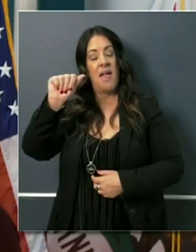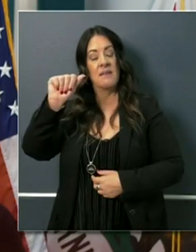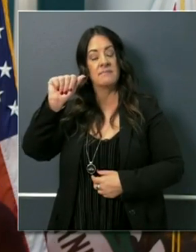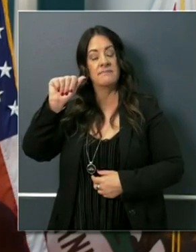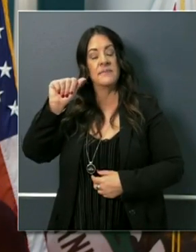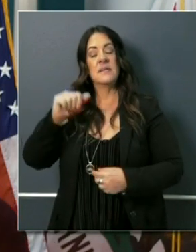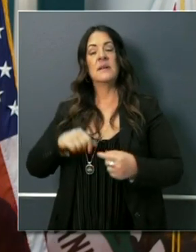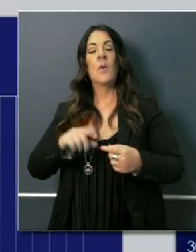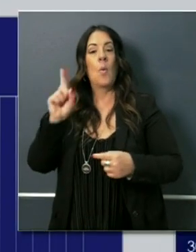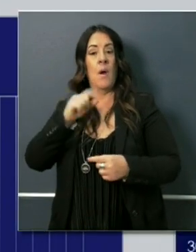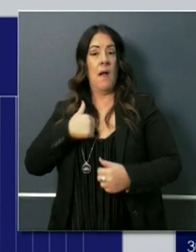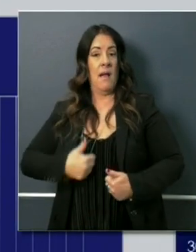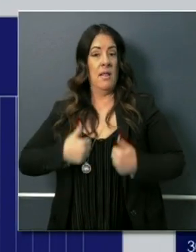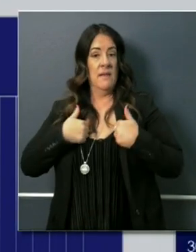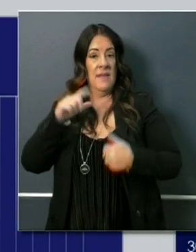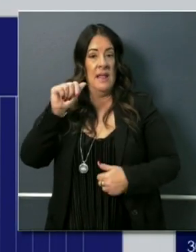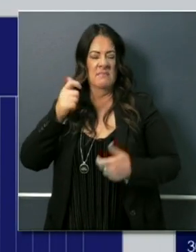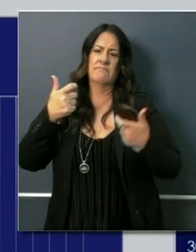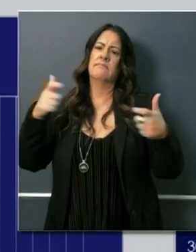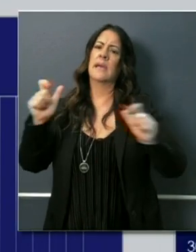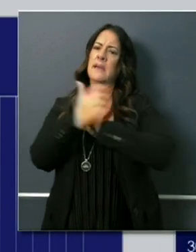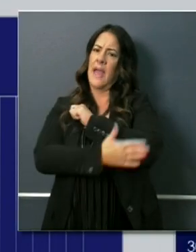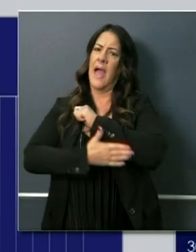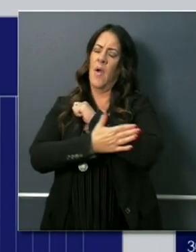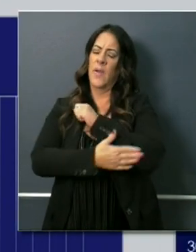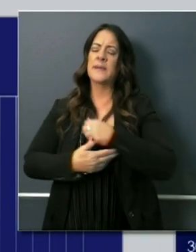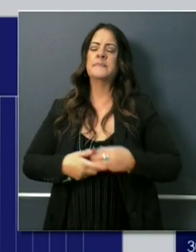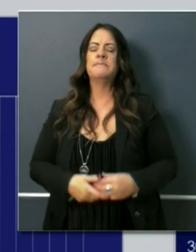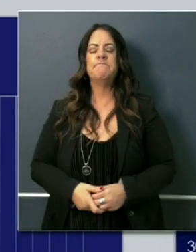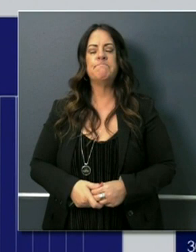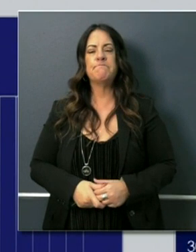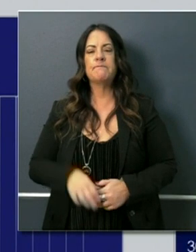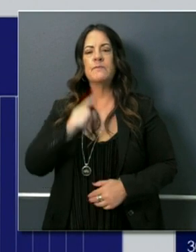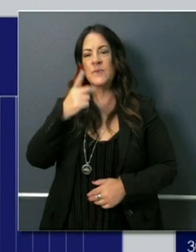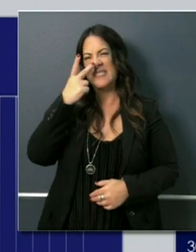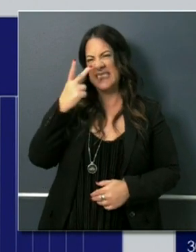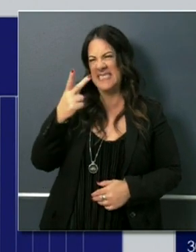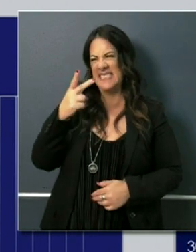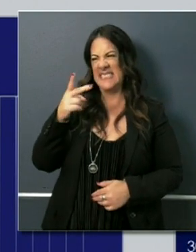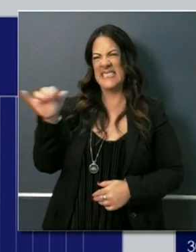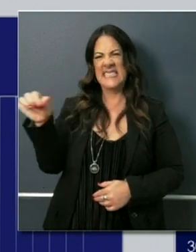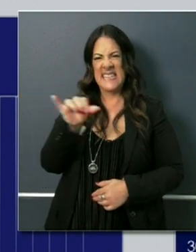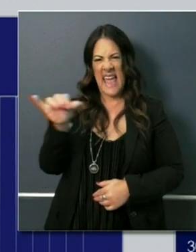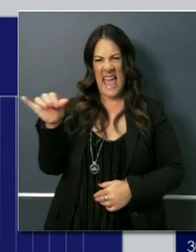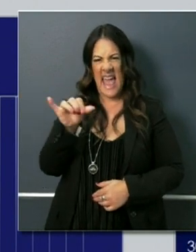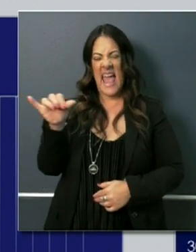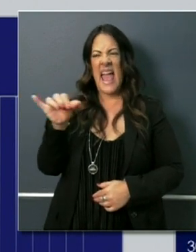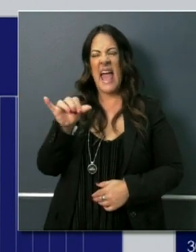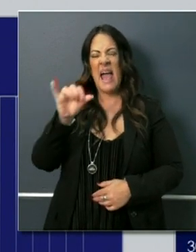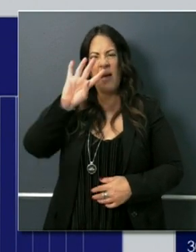WE STAY THE COURSE. I WANT TO SHOW YOU WHERE MY FAMILY IS AND OUR BIGGEST